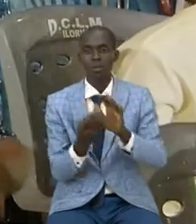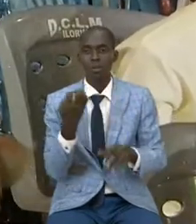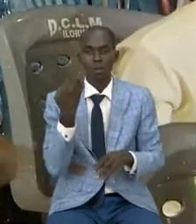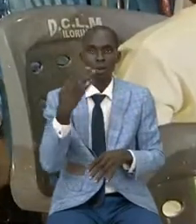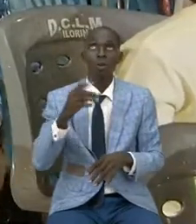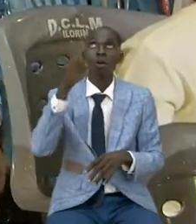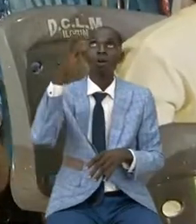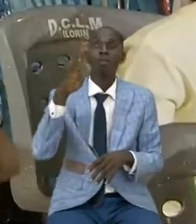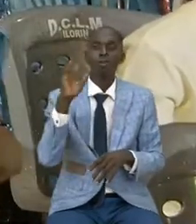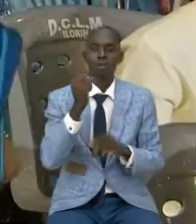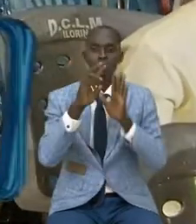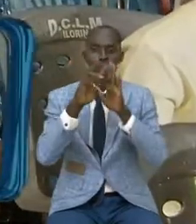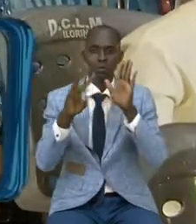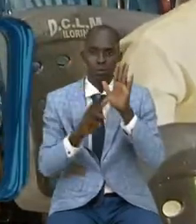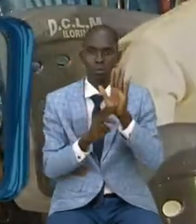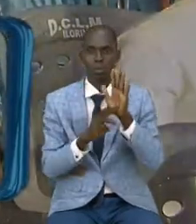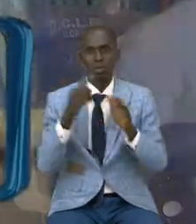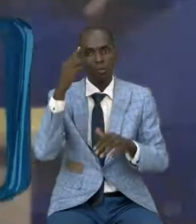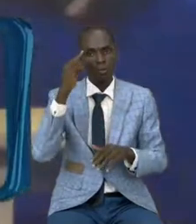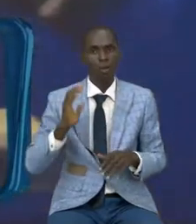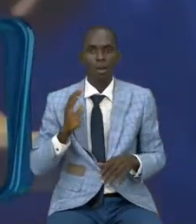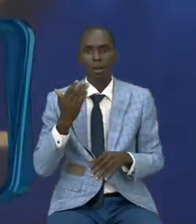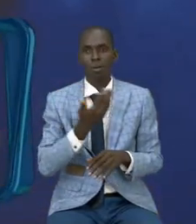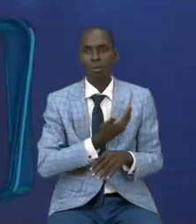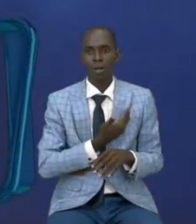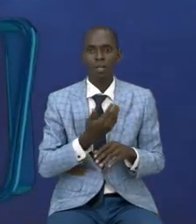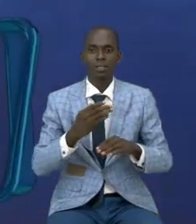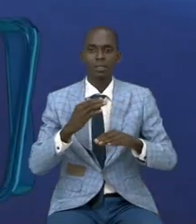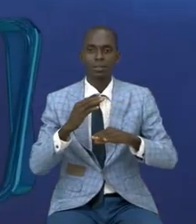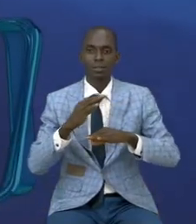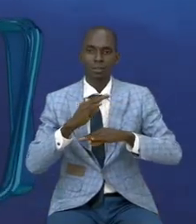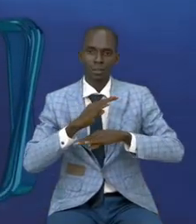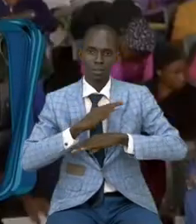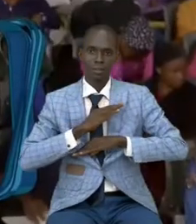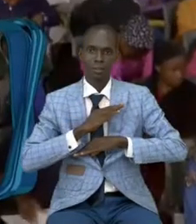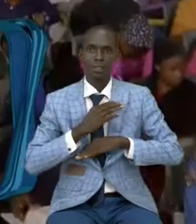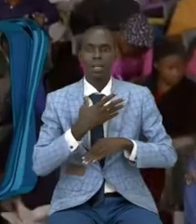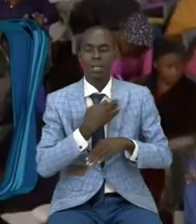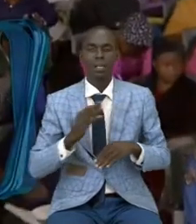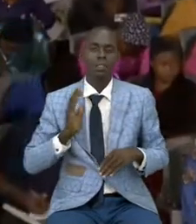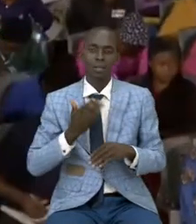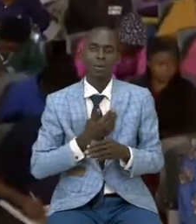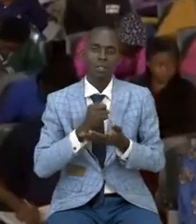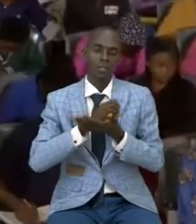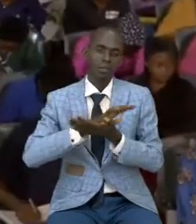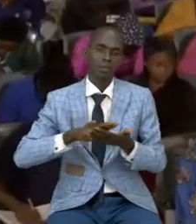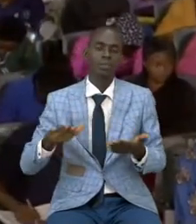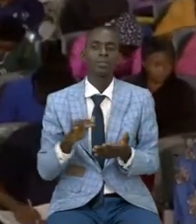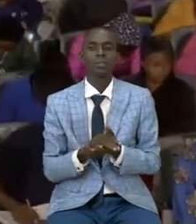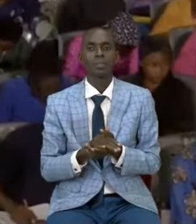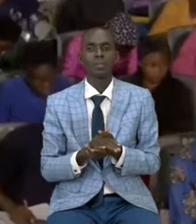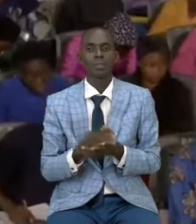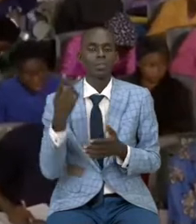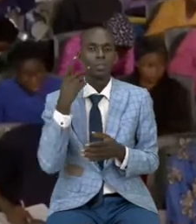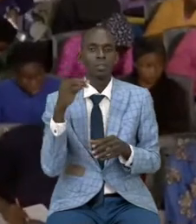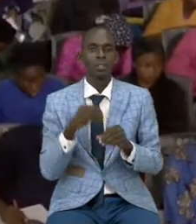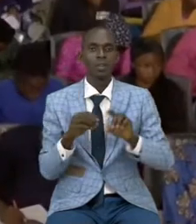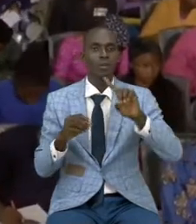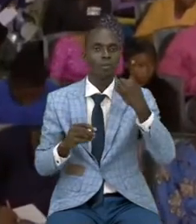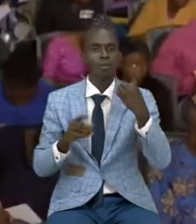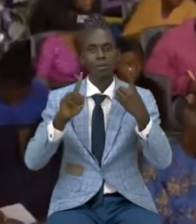will for our satisfaction and our sanctification look at first team of foster salonians chapter 4